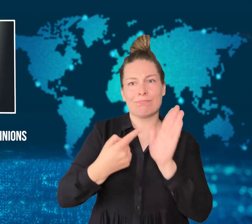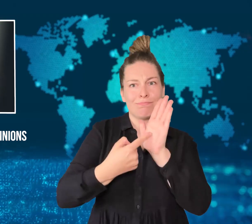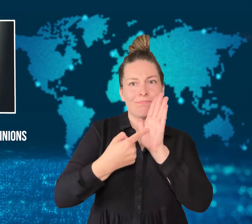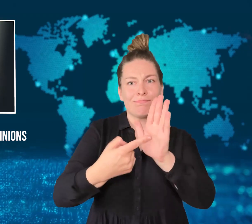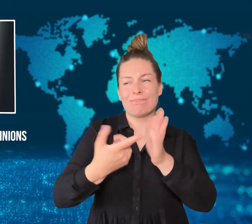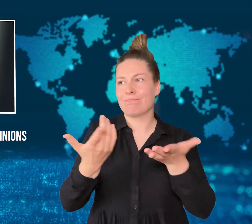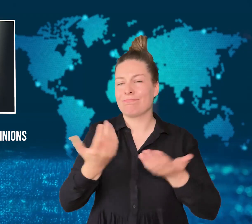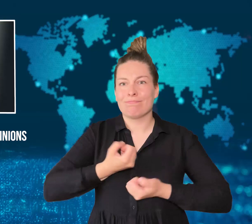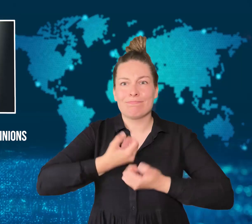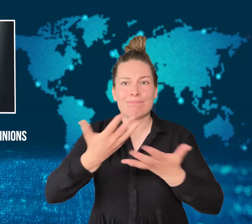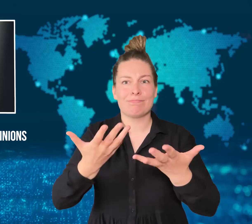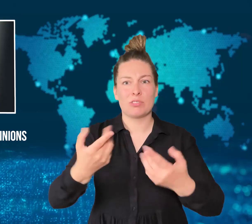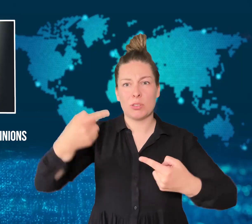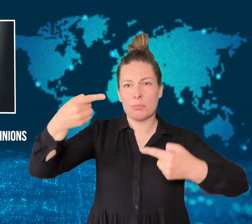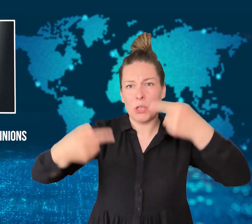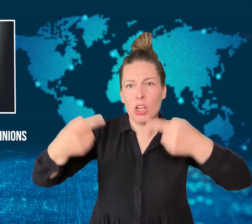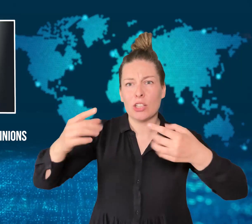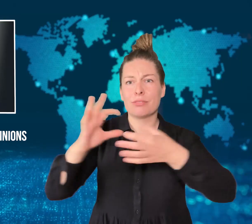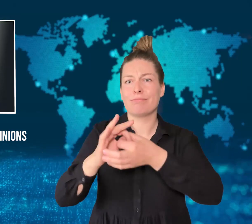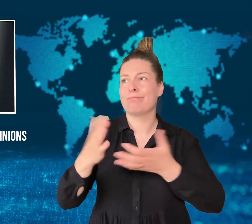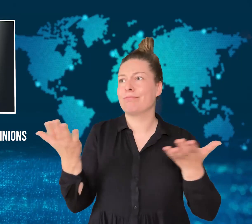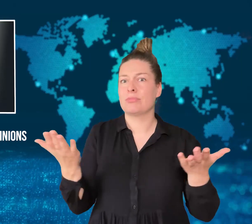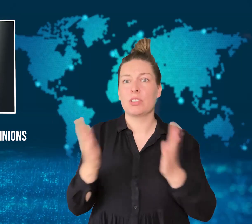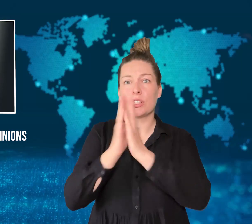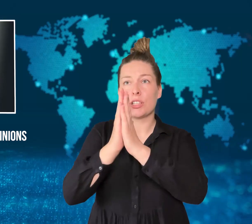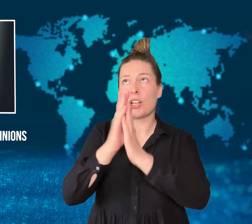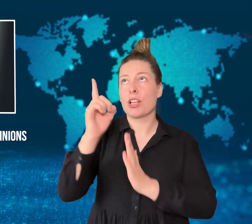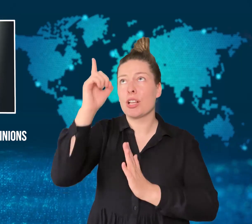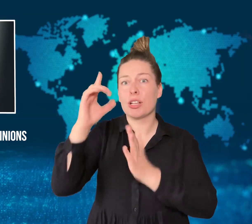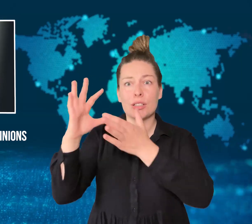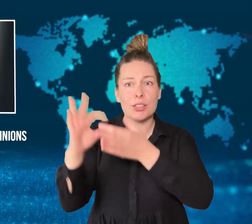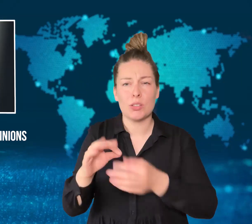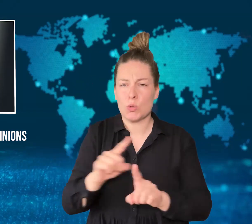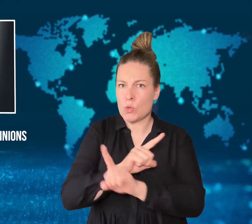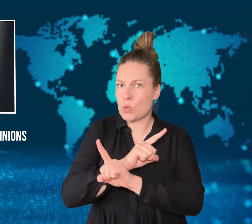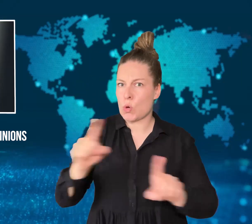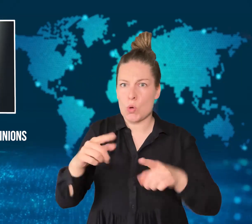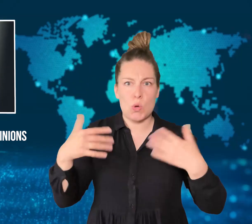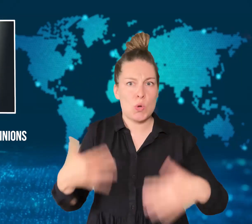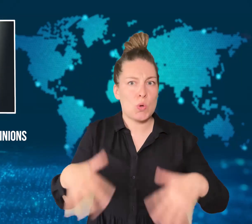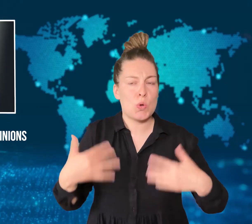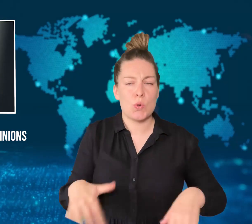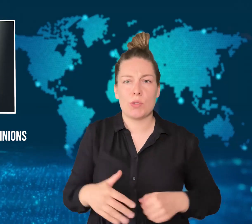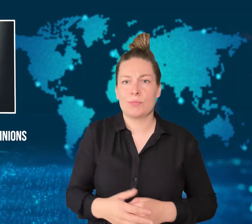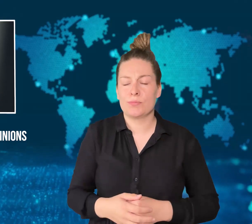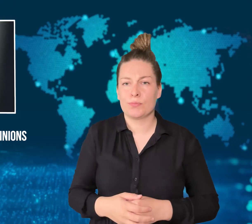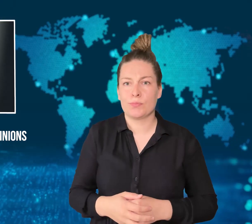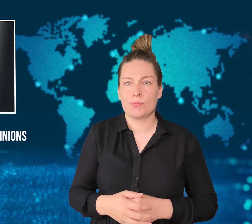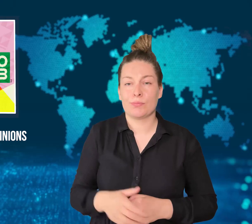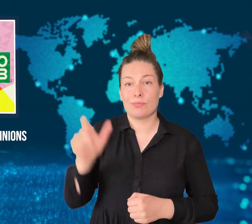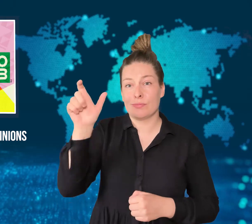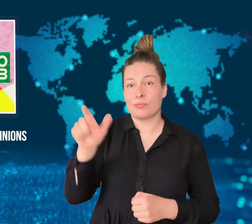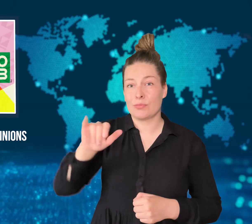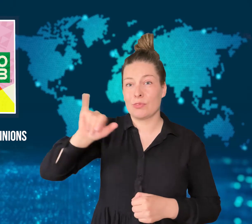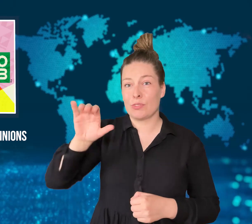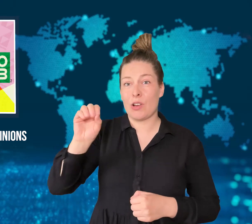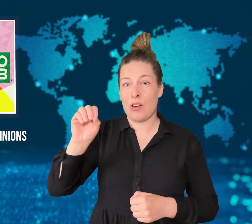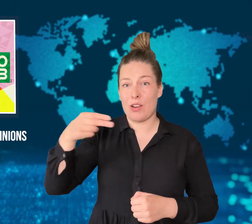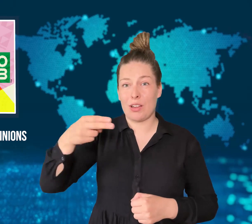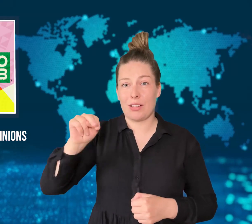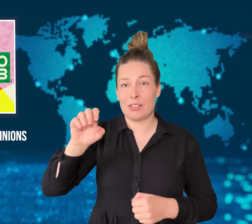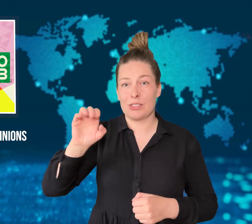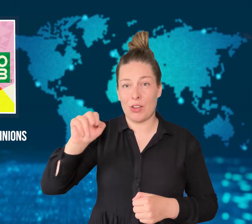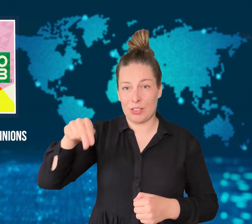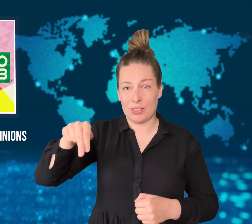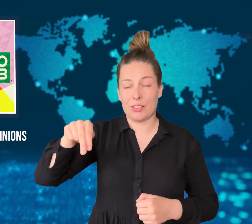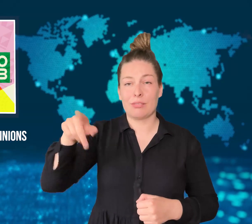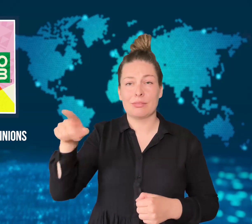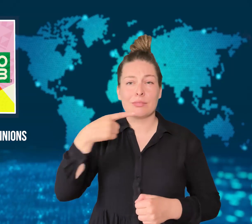As a result of Johnson's talks, he believes World Cup players will have